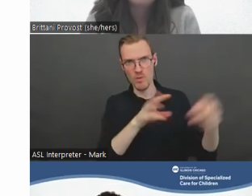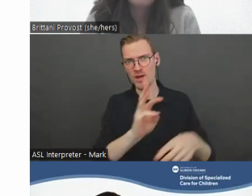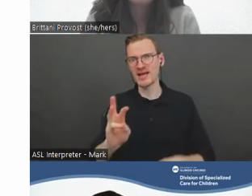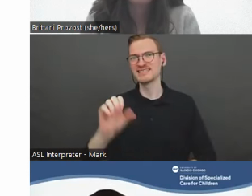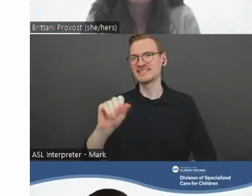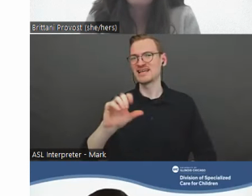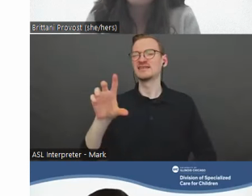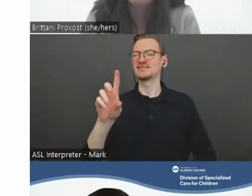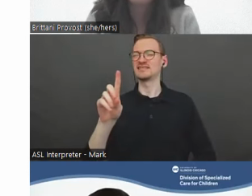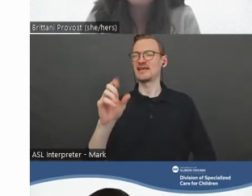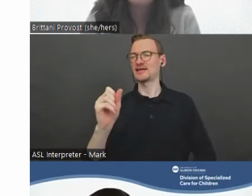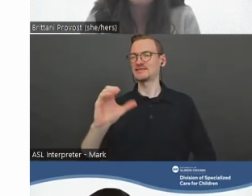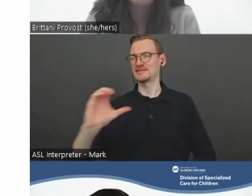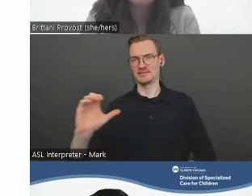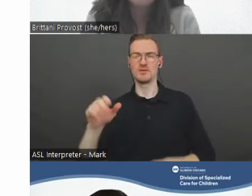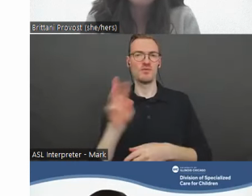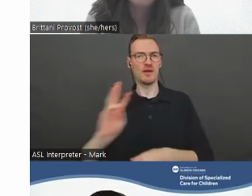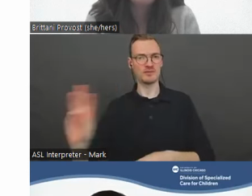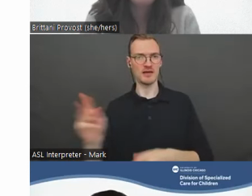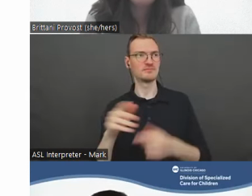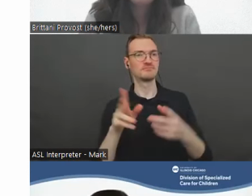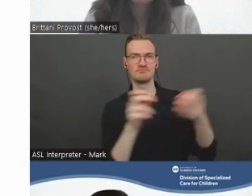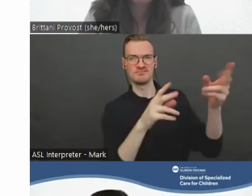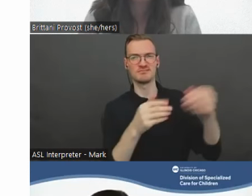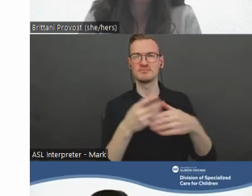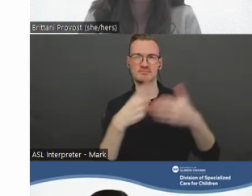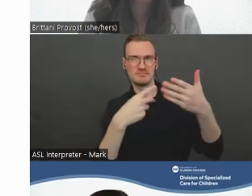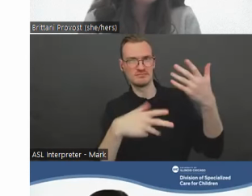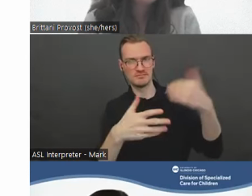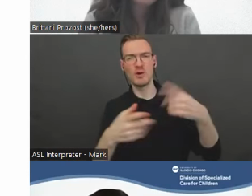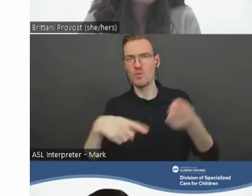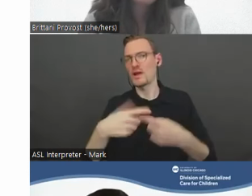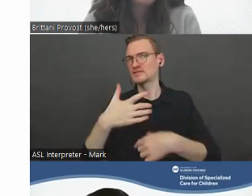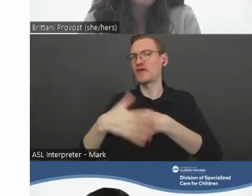week after we are able to get the recording and upload it. We ask that during the presentation if